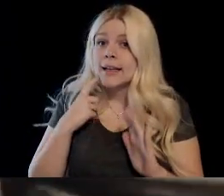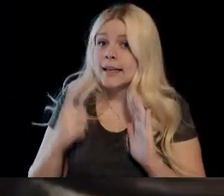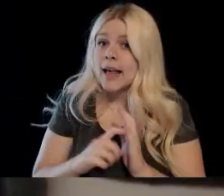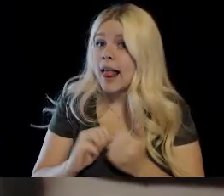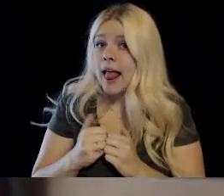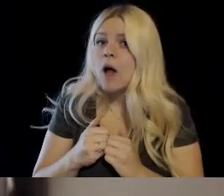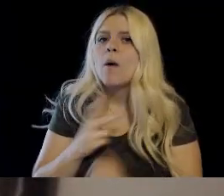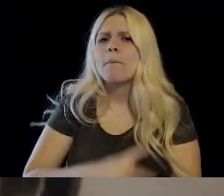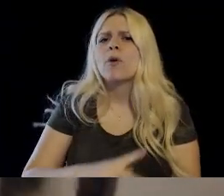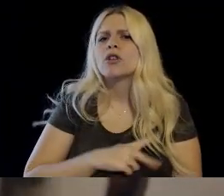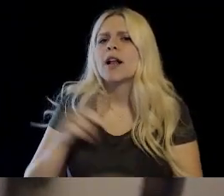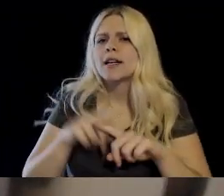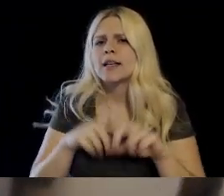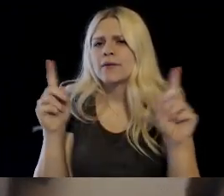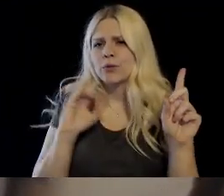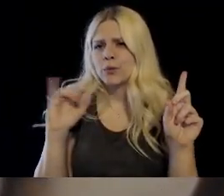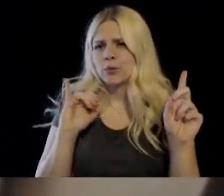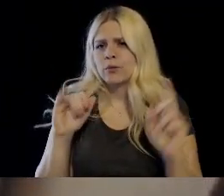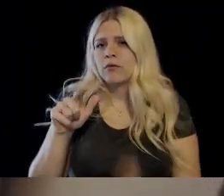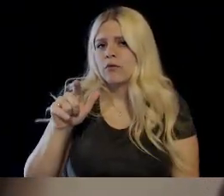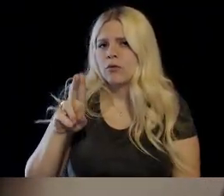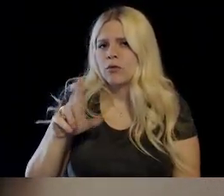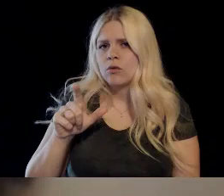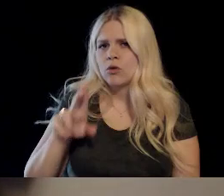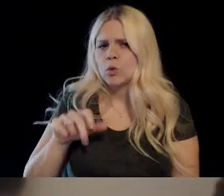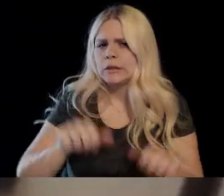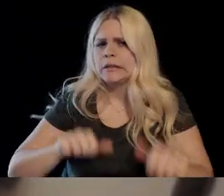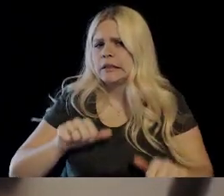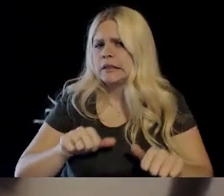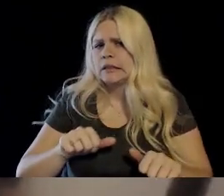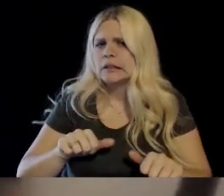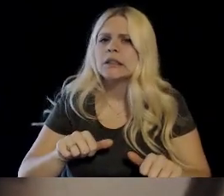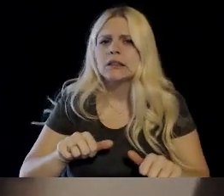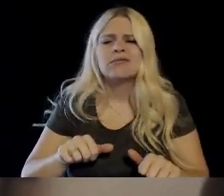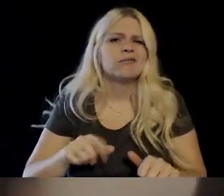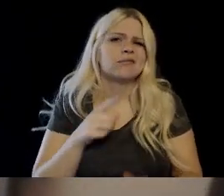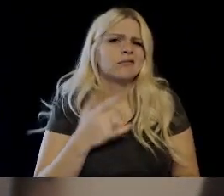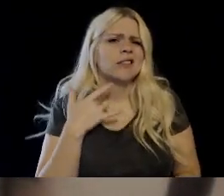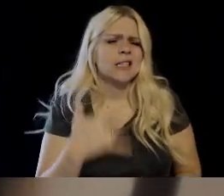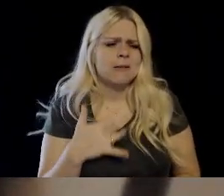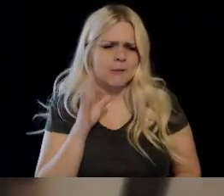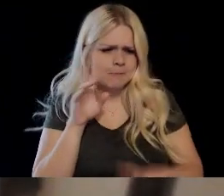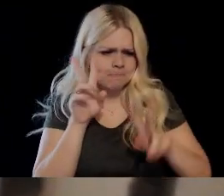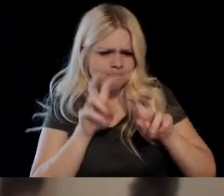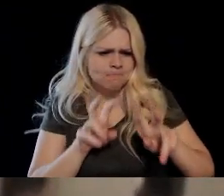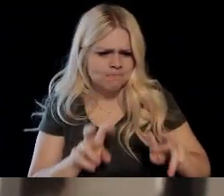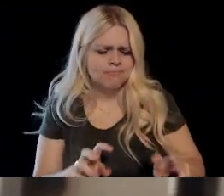Erica: LouLou doesn't want to come through. Joanne: LouLou's definitely a problem solver. So, she's kinda working the group right - she's